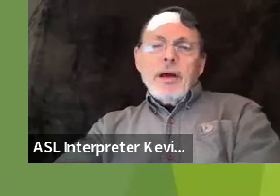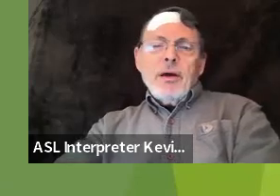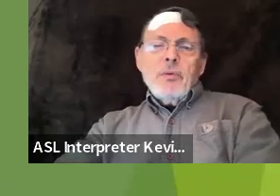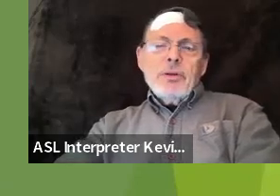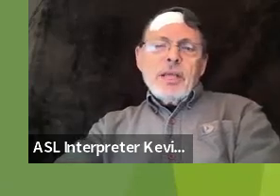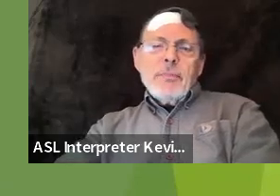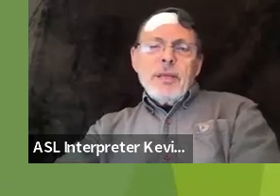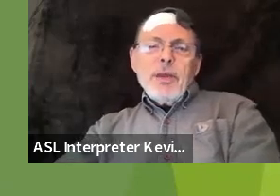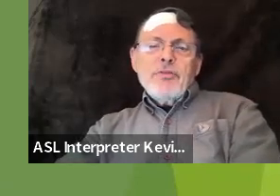what does that mean?